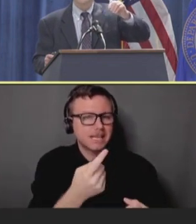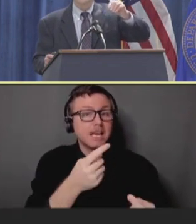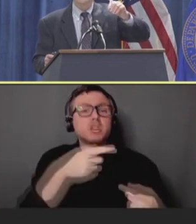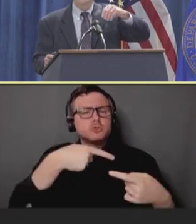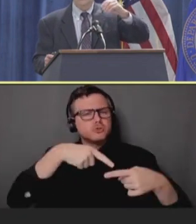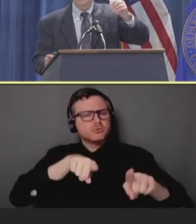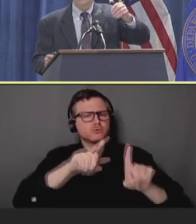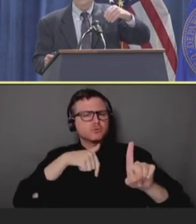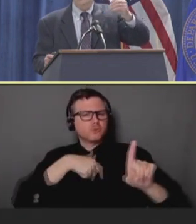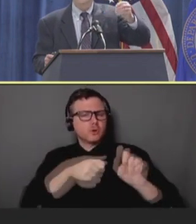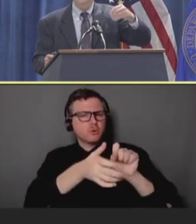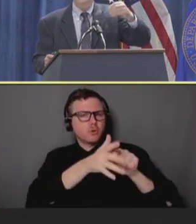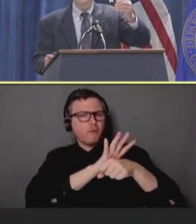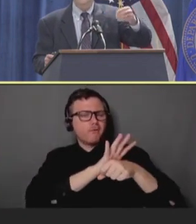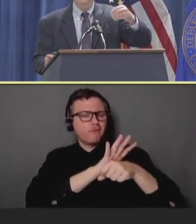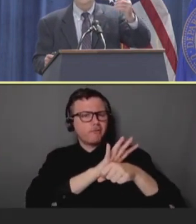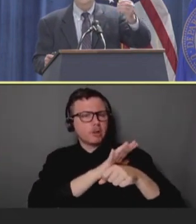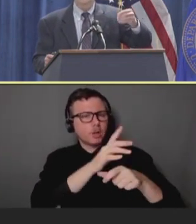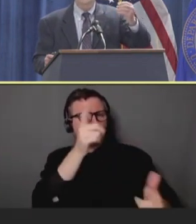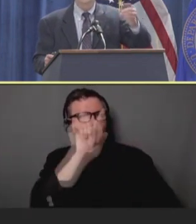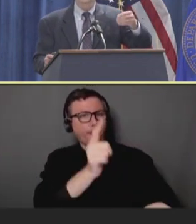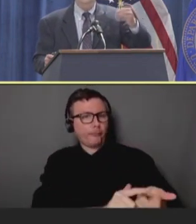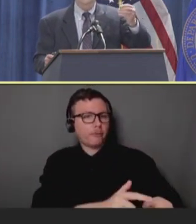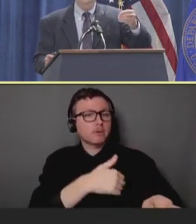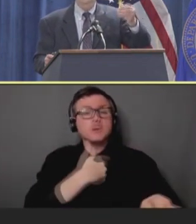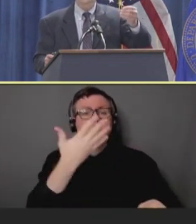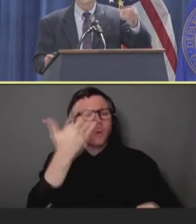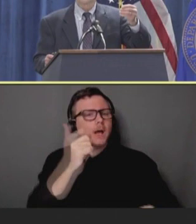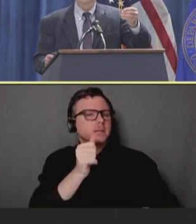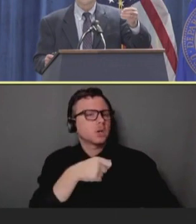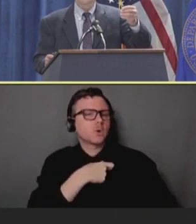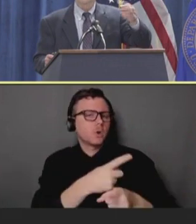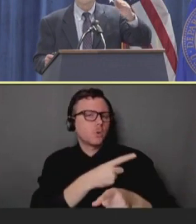because they weren't going to doctors for regular checkups and the like.